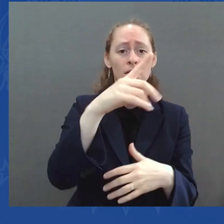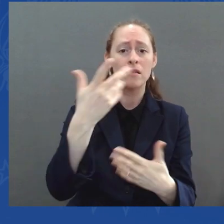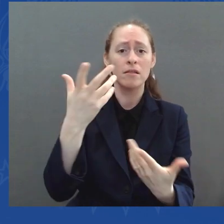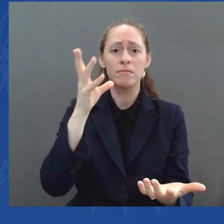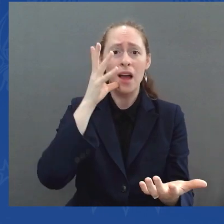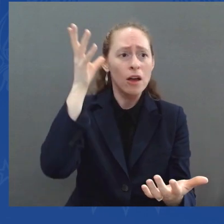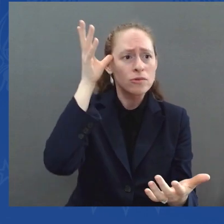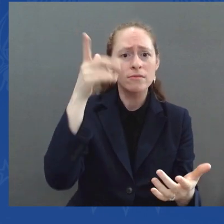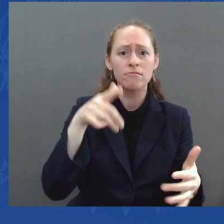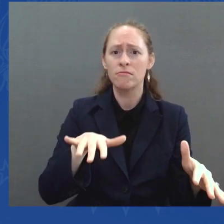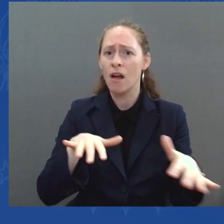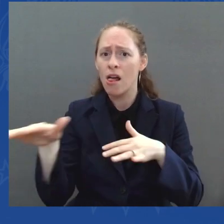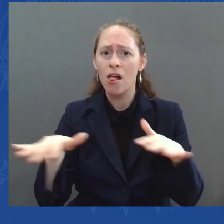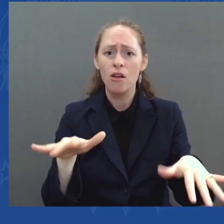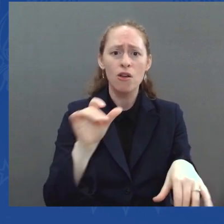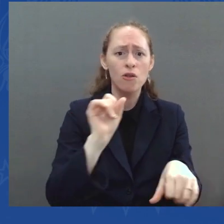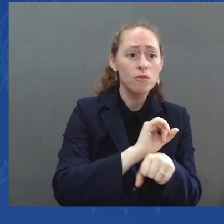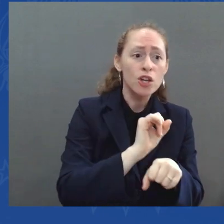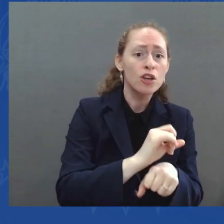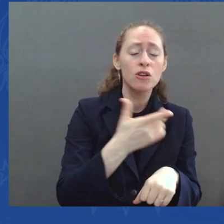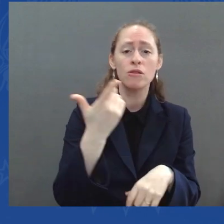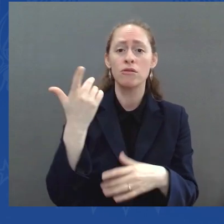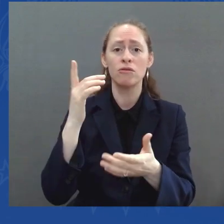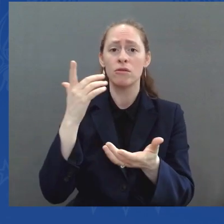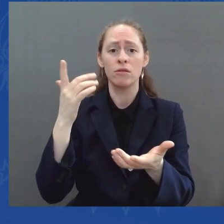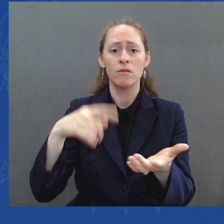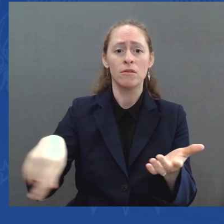millions of people who had never been able to afford coverage